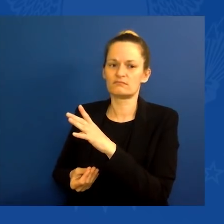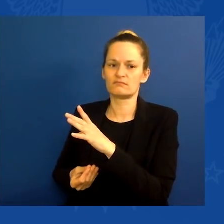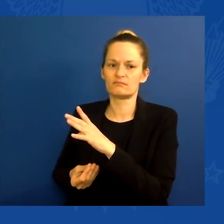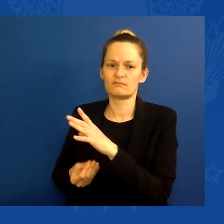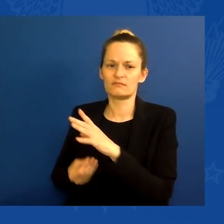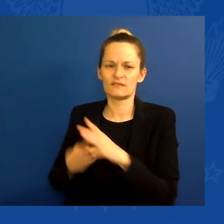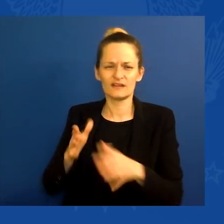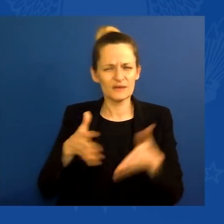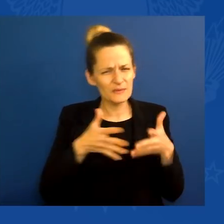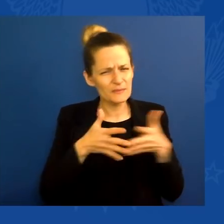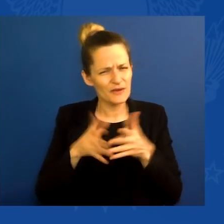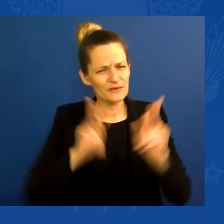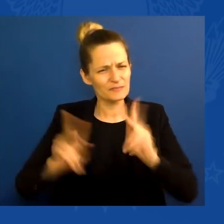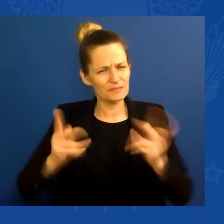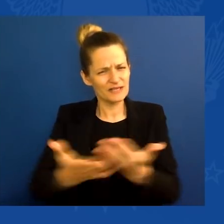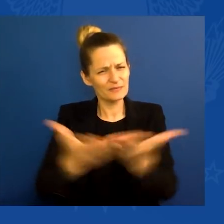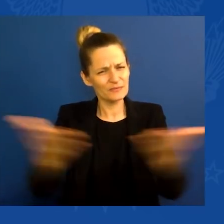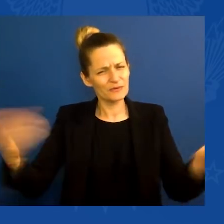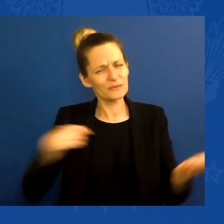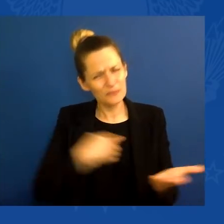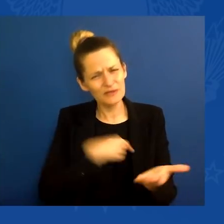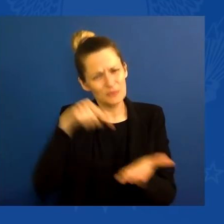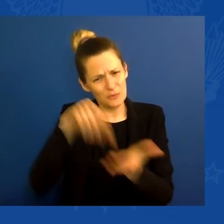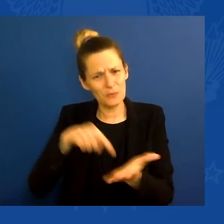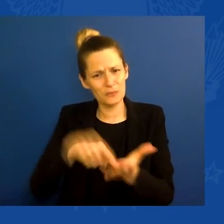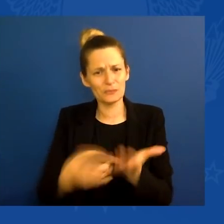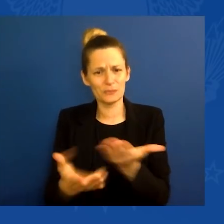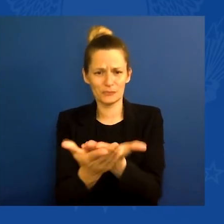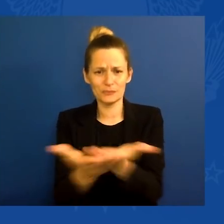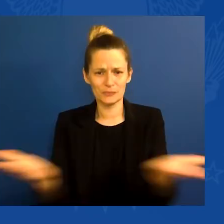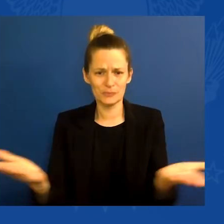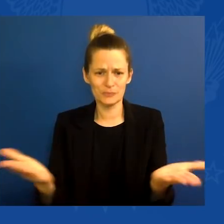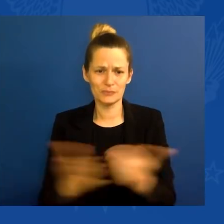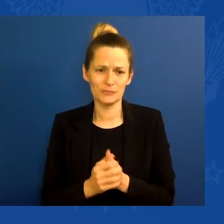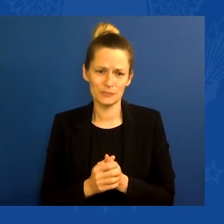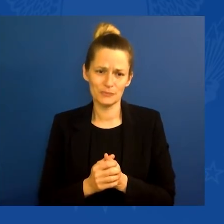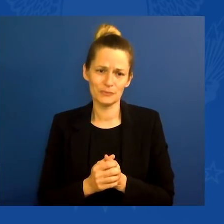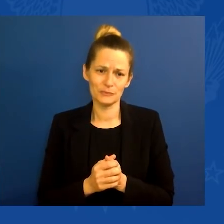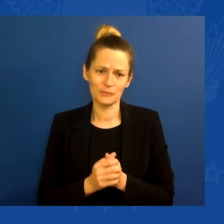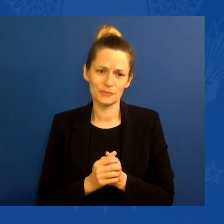down the street, you're normal families, all neighbors.